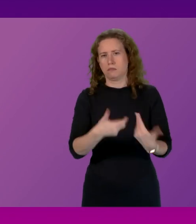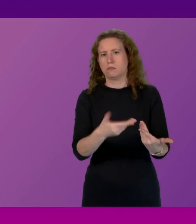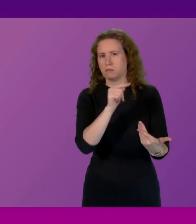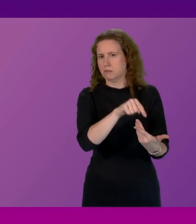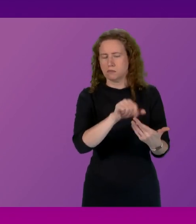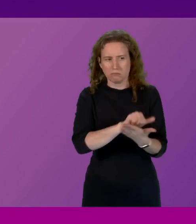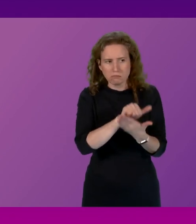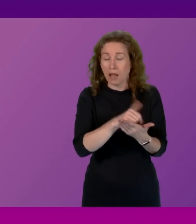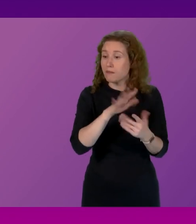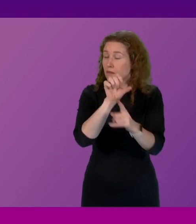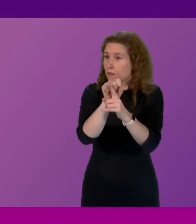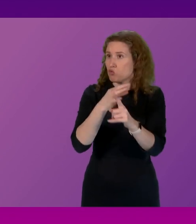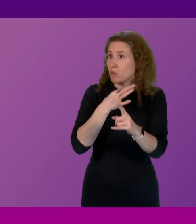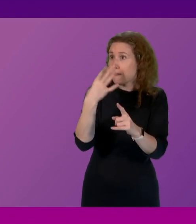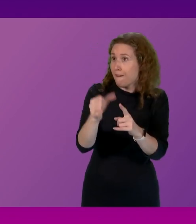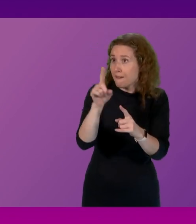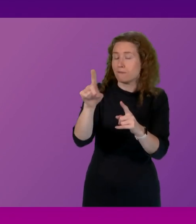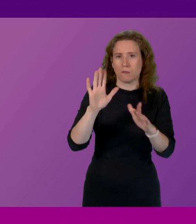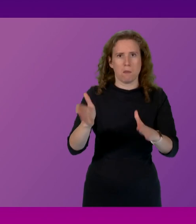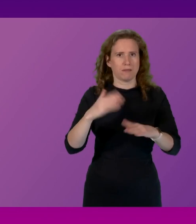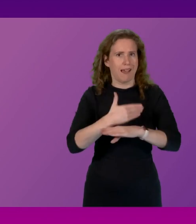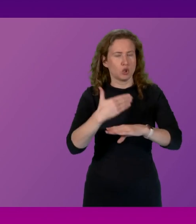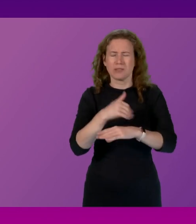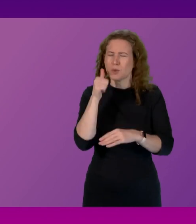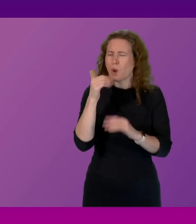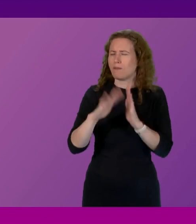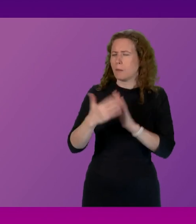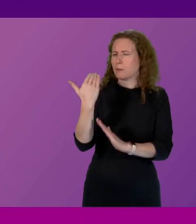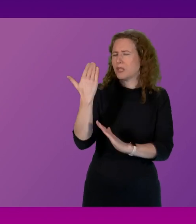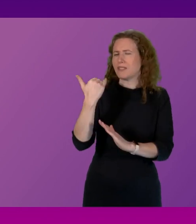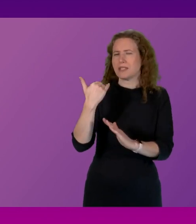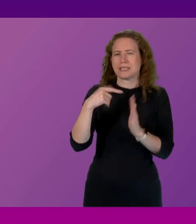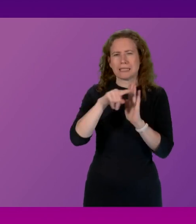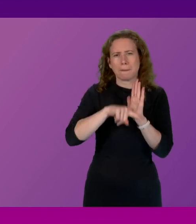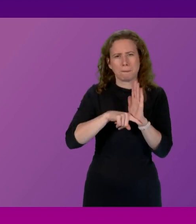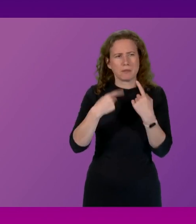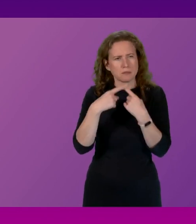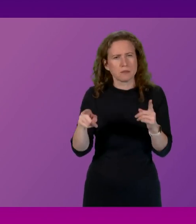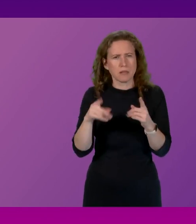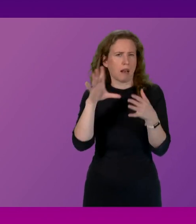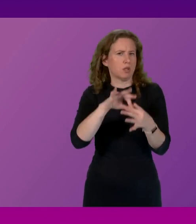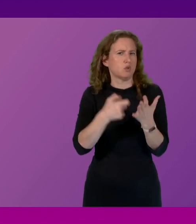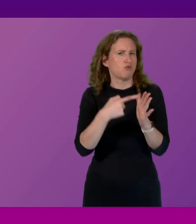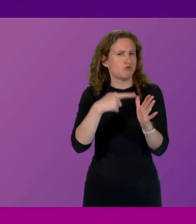Claire Baker will know from previous ministerial statements on the issue that we have not received